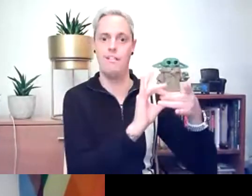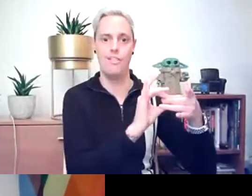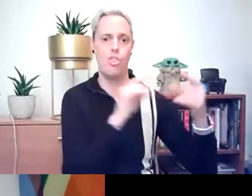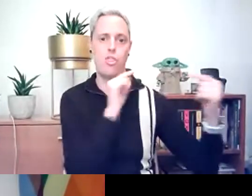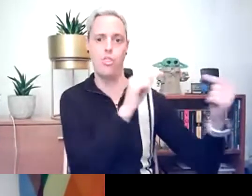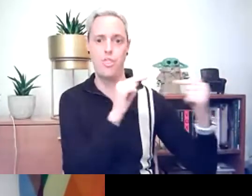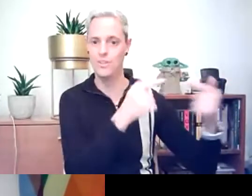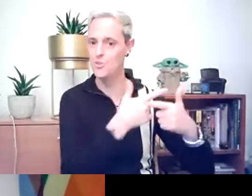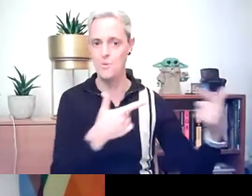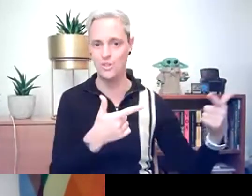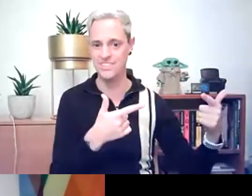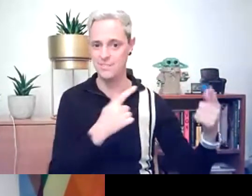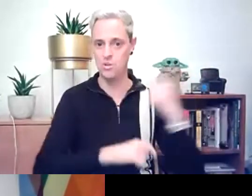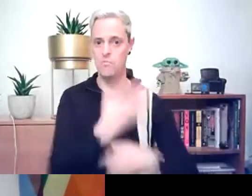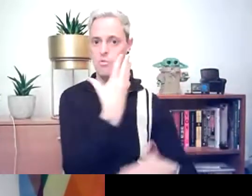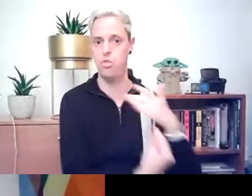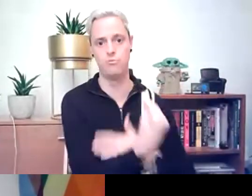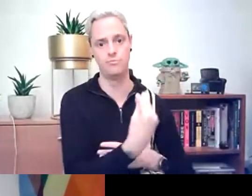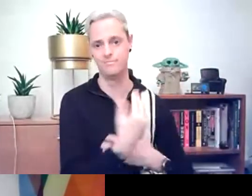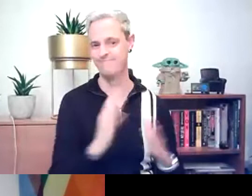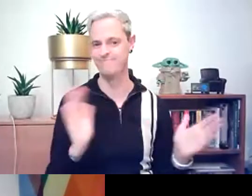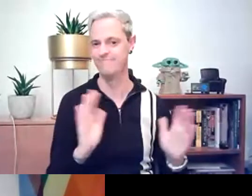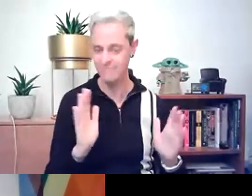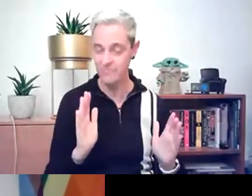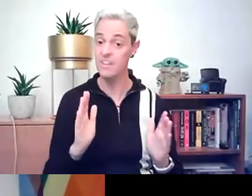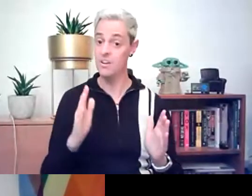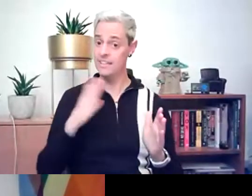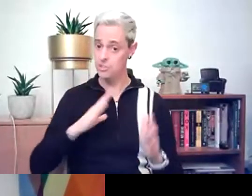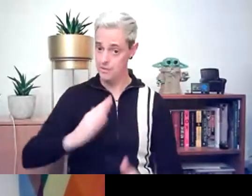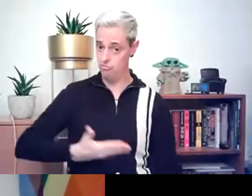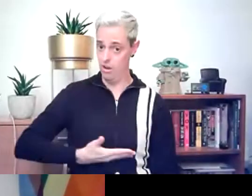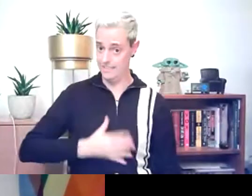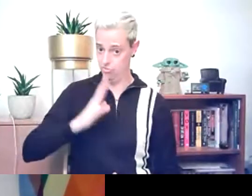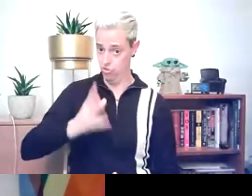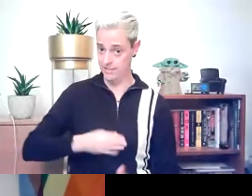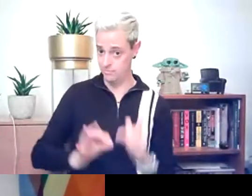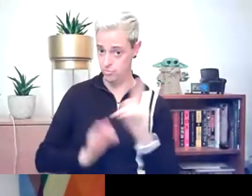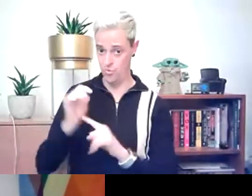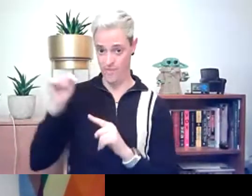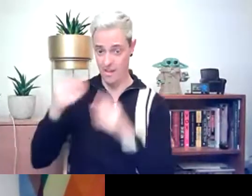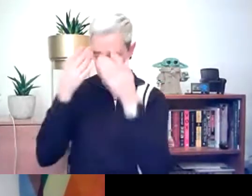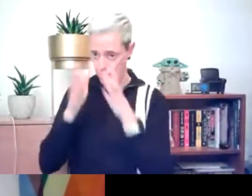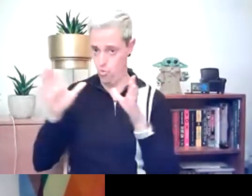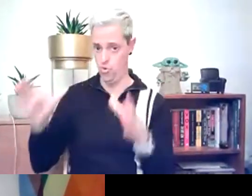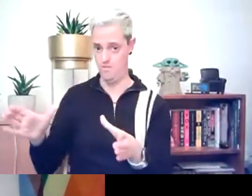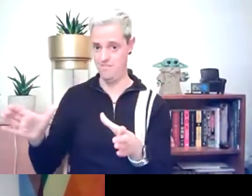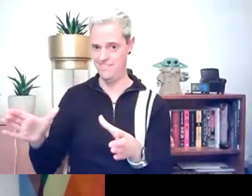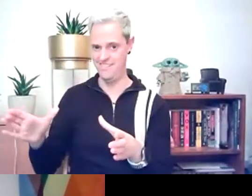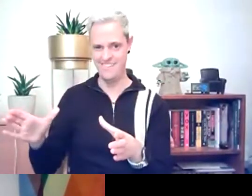actually what we need and that's about trans rights more broadly. 18:31:11 Yeah. Yeah, and that's really sound guidance as well especially in light of like